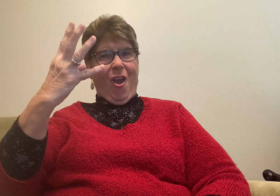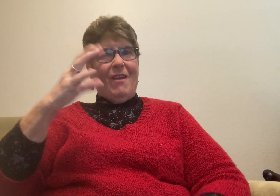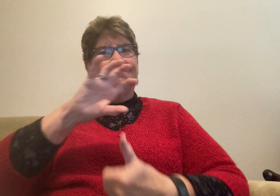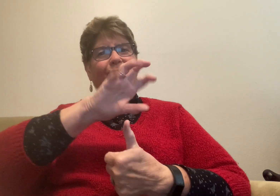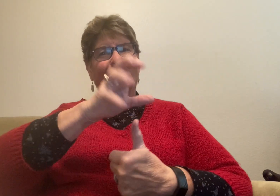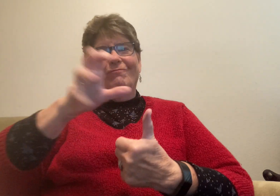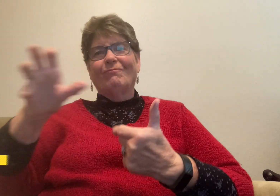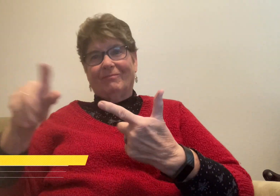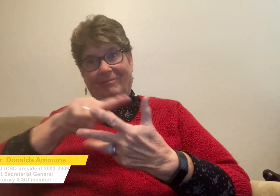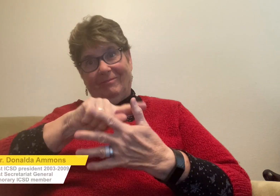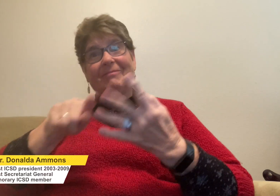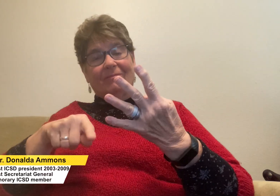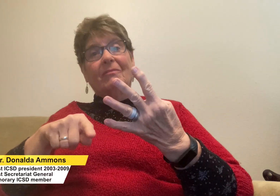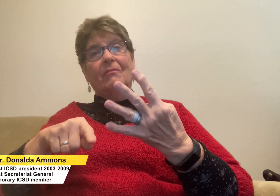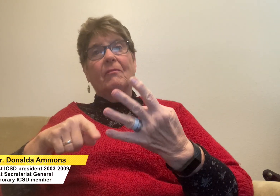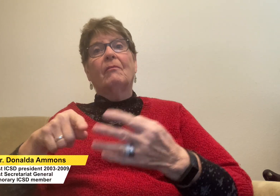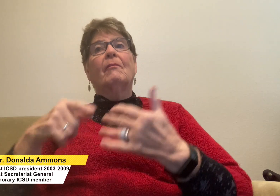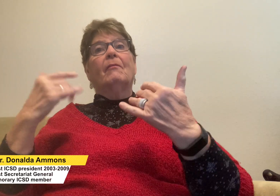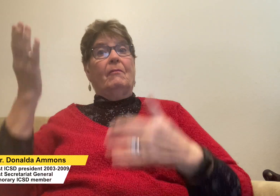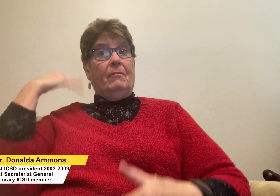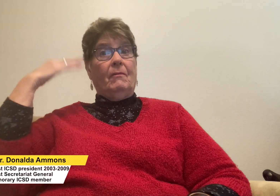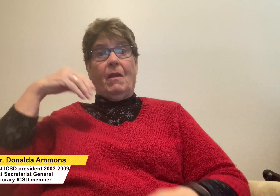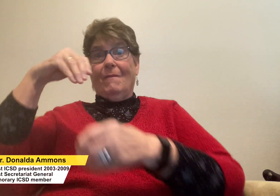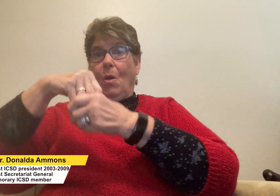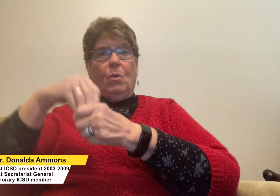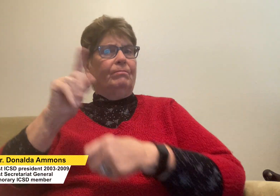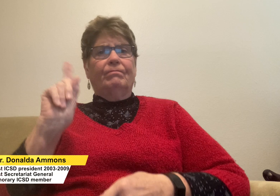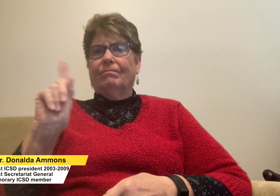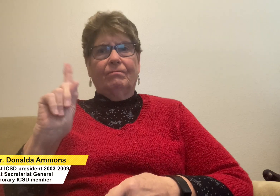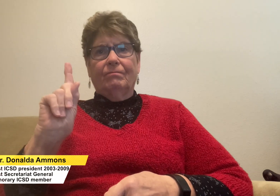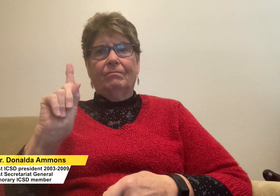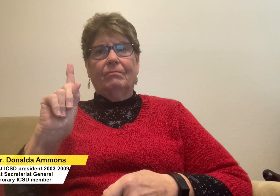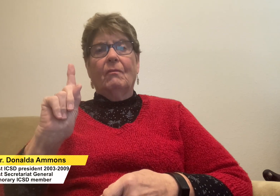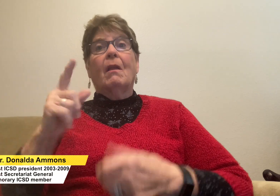The four new regions, in the past they couldn't vote but